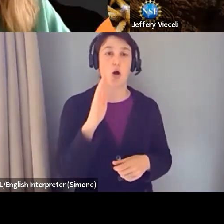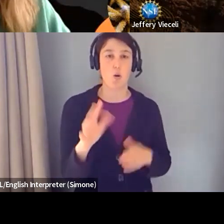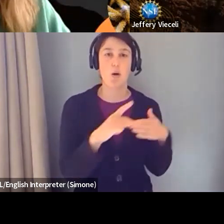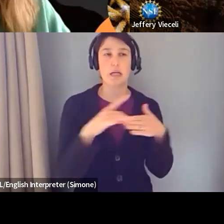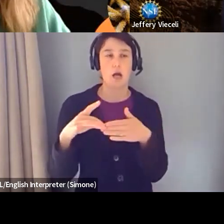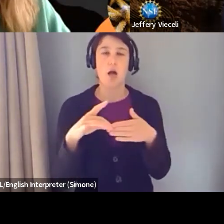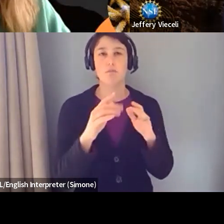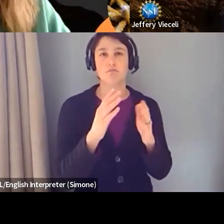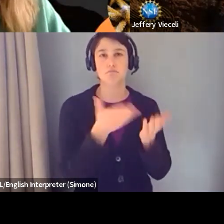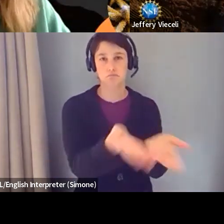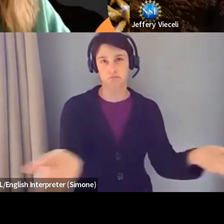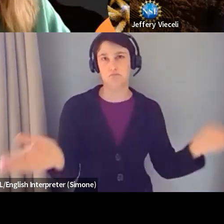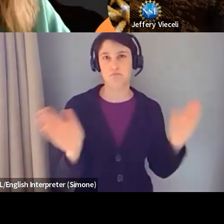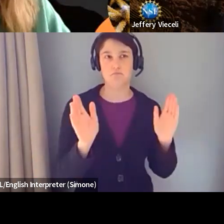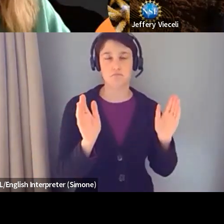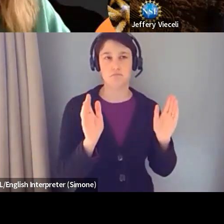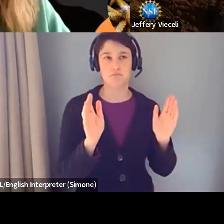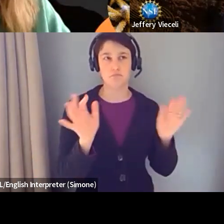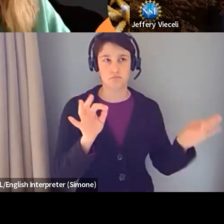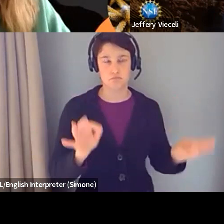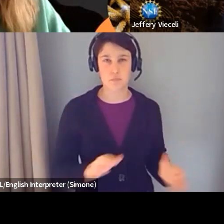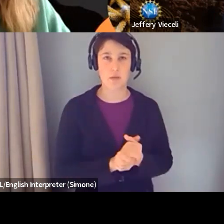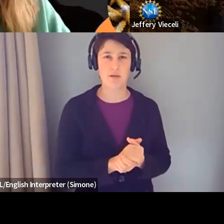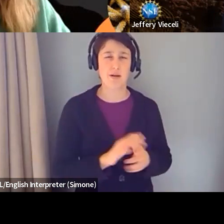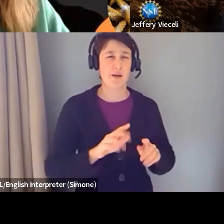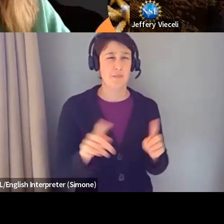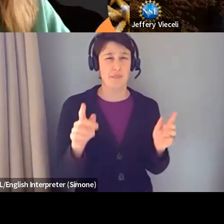But overall, they have really brought rebudgeting authority.